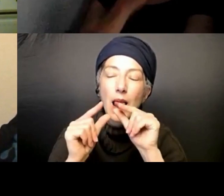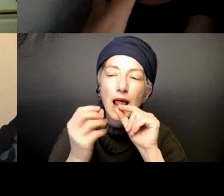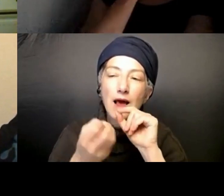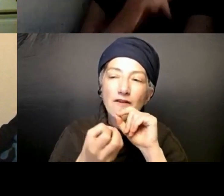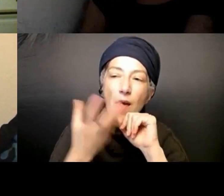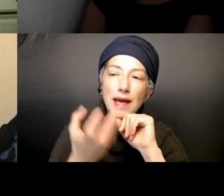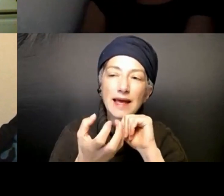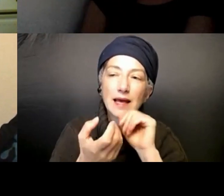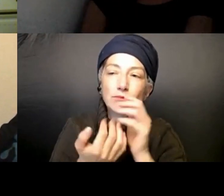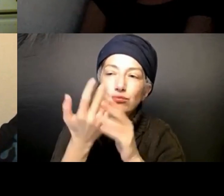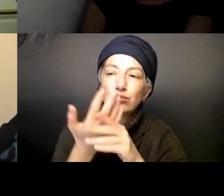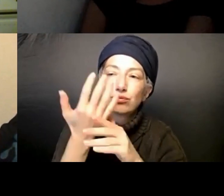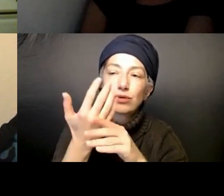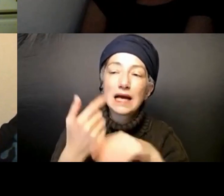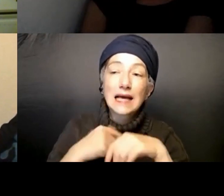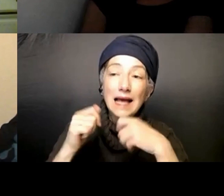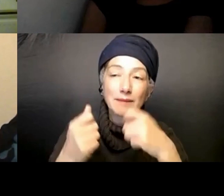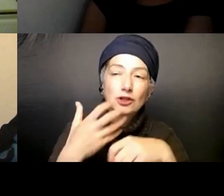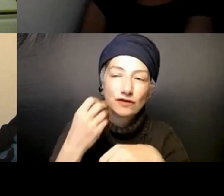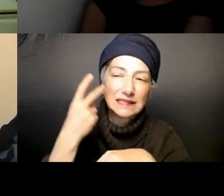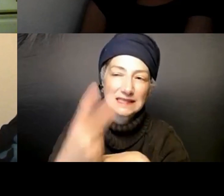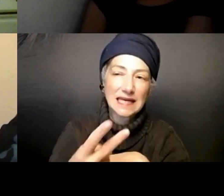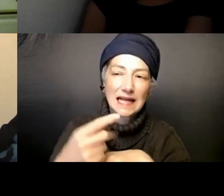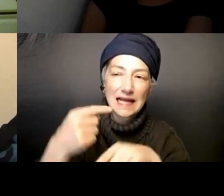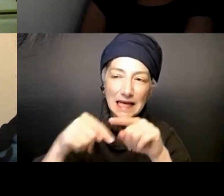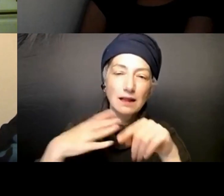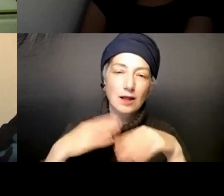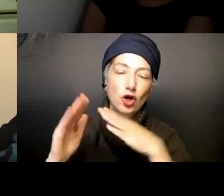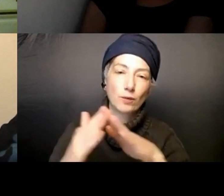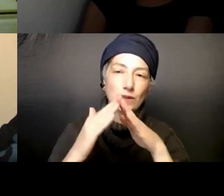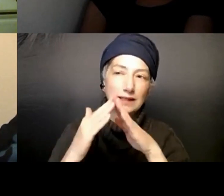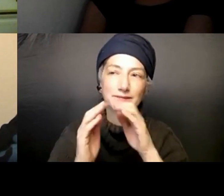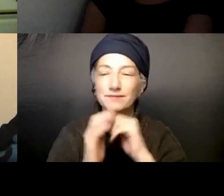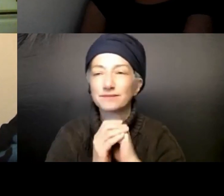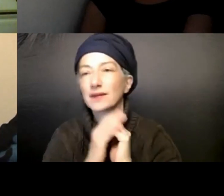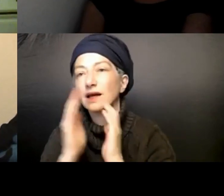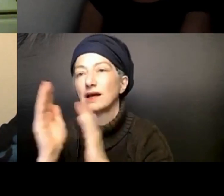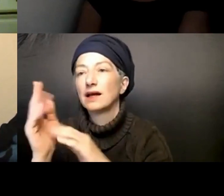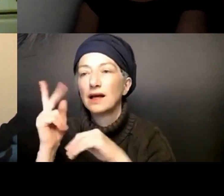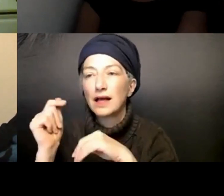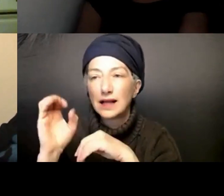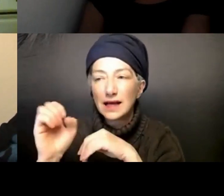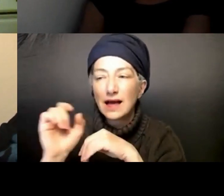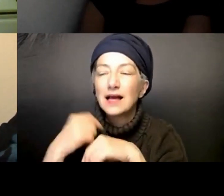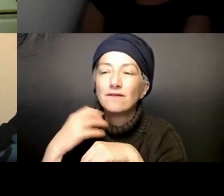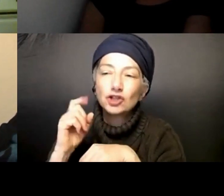Kate Marsh: Noa, thank you. And I echo all those thanks. And I just would like to take a moment from me, but also, I think,